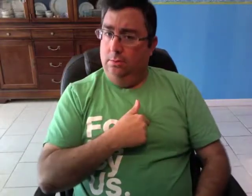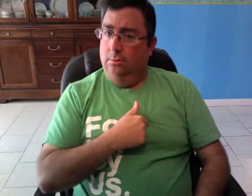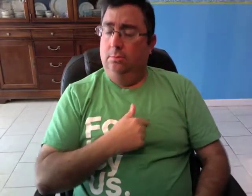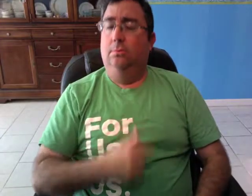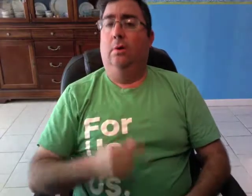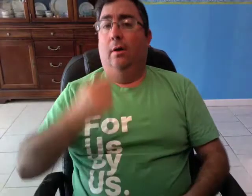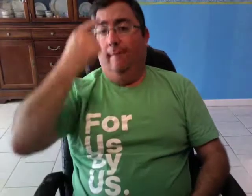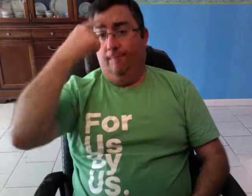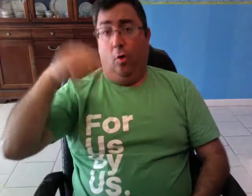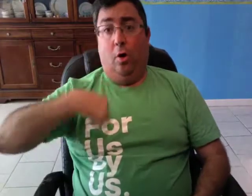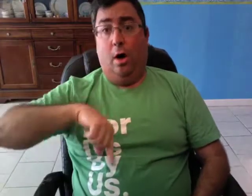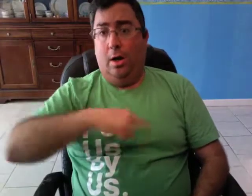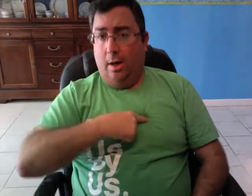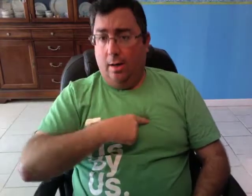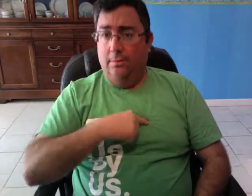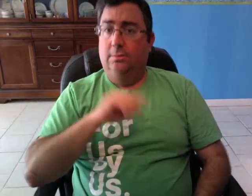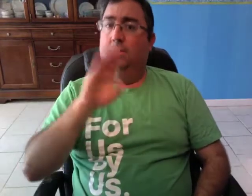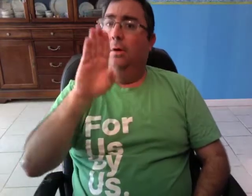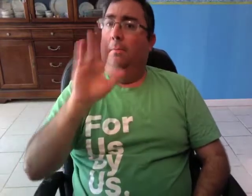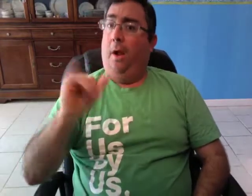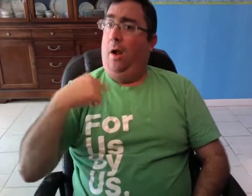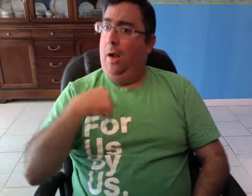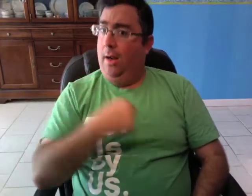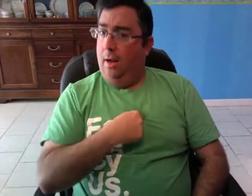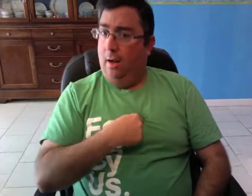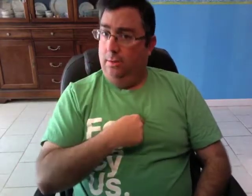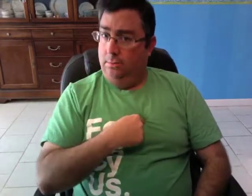For us, BY US!